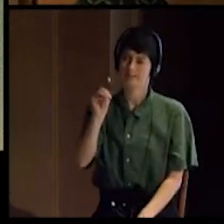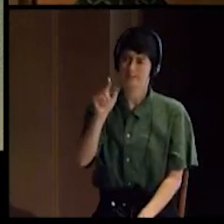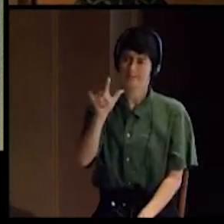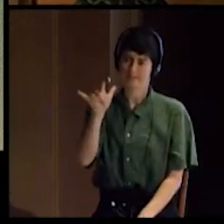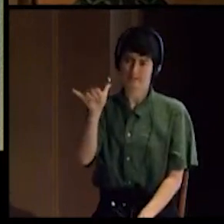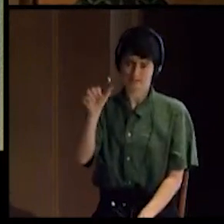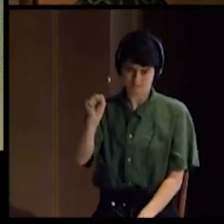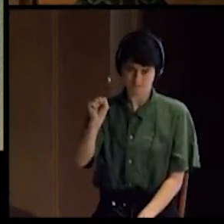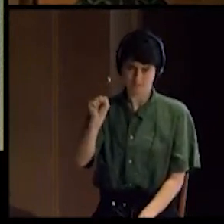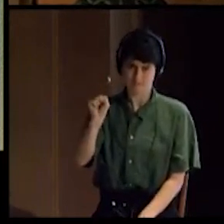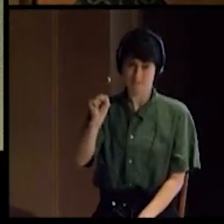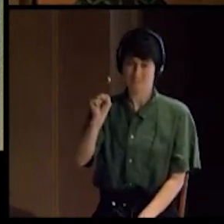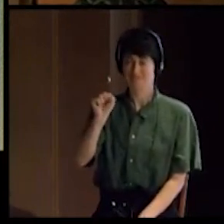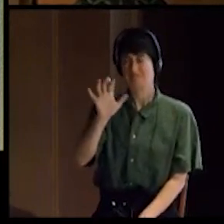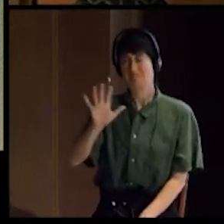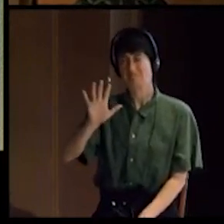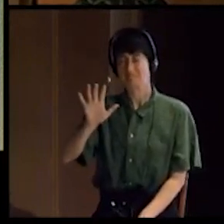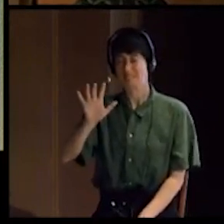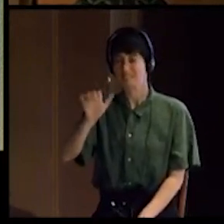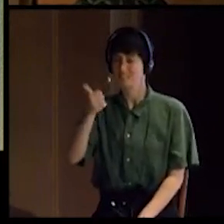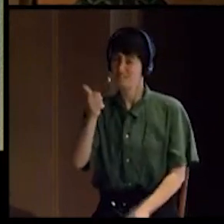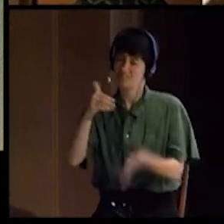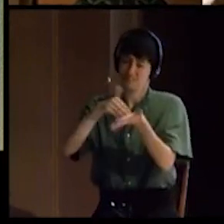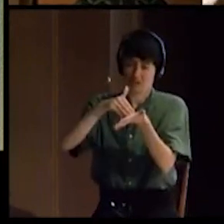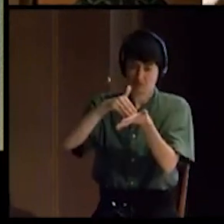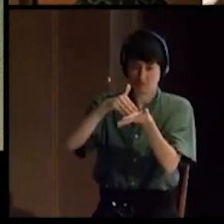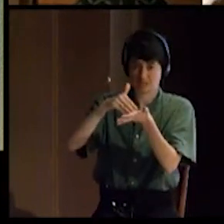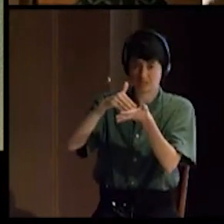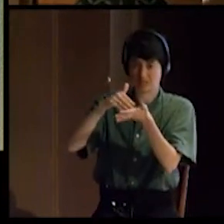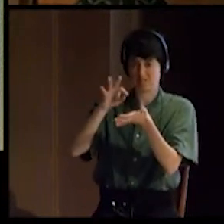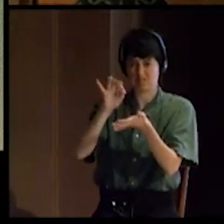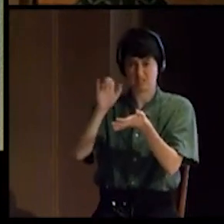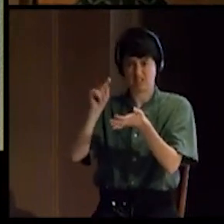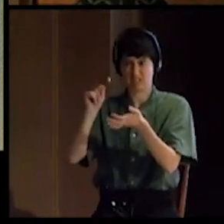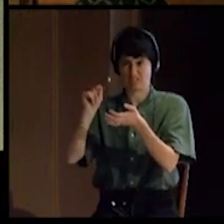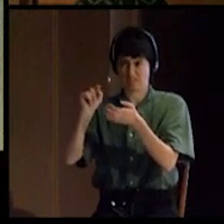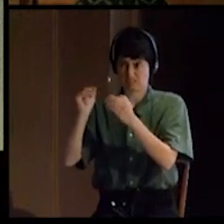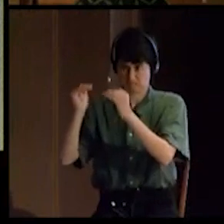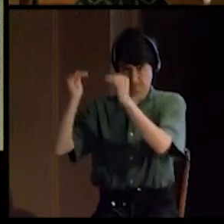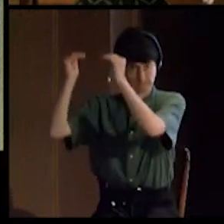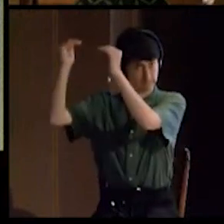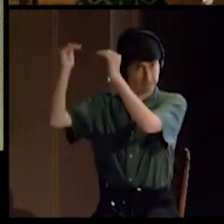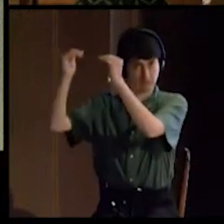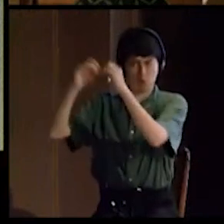I was trying to get these winter observations of foraging ecology of Himalayan birds.